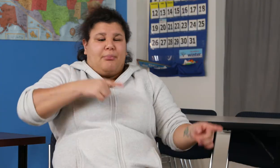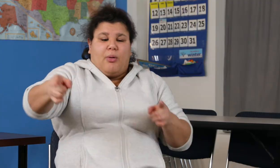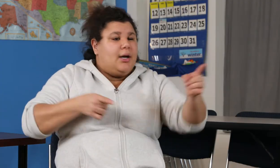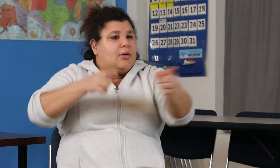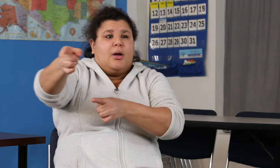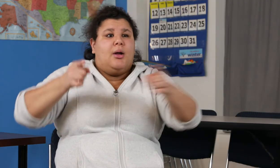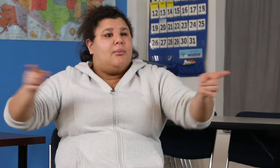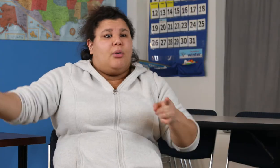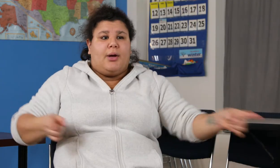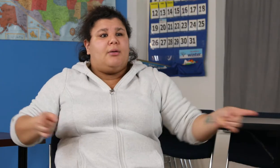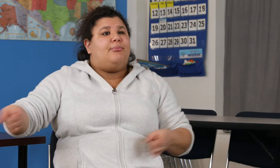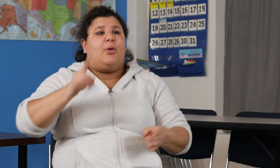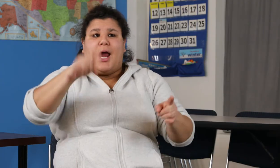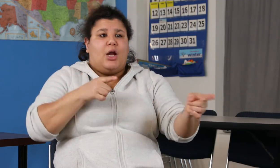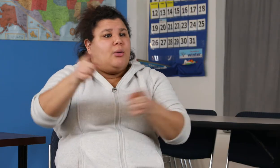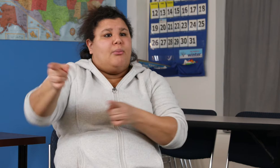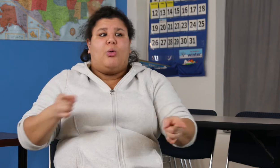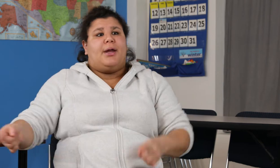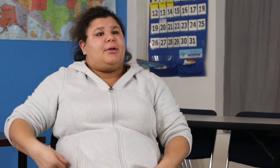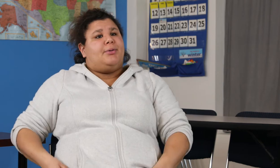I pointed. Pointed. Had to point.